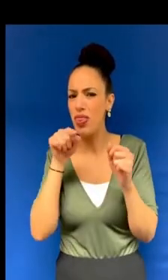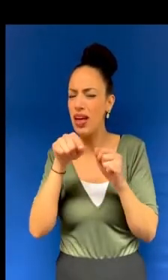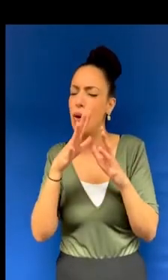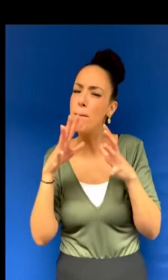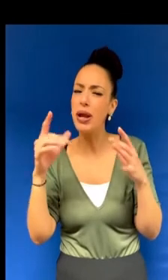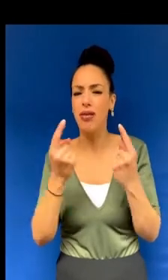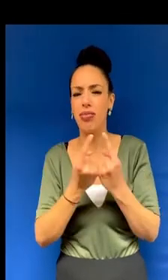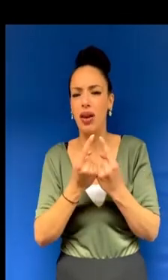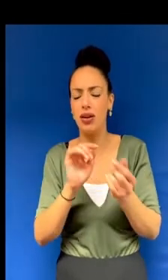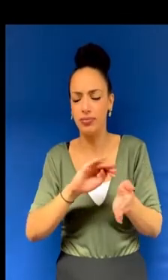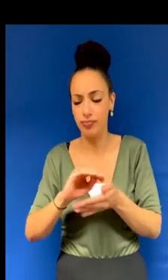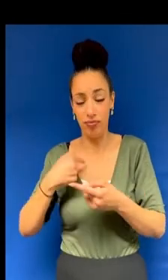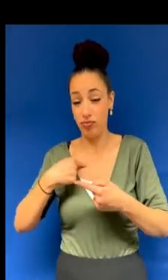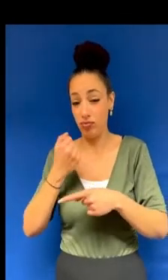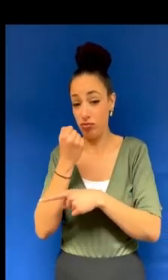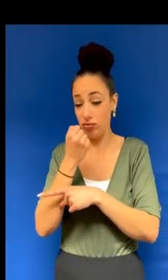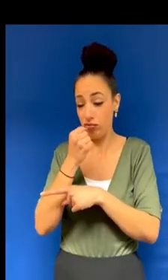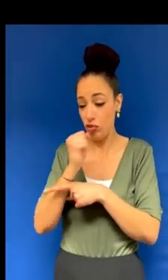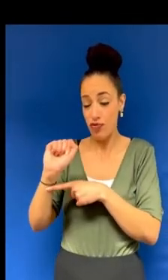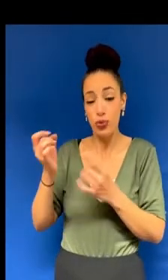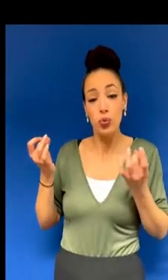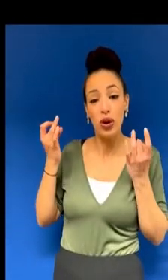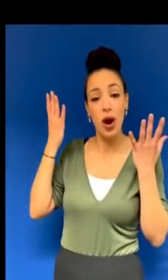For me the fact that people can still stay strong despite the forces that are